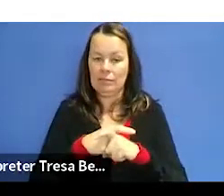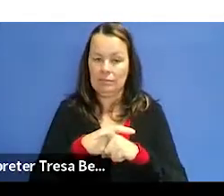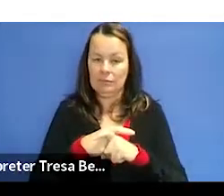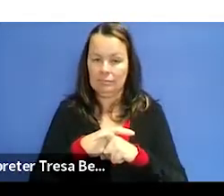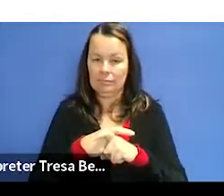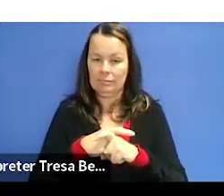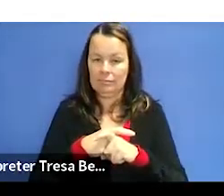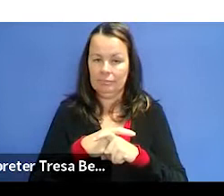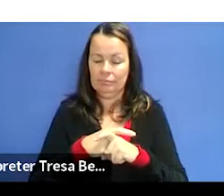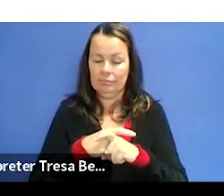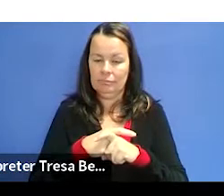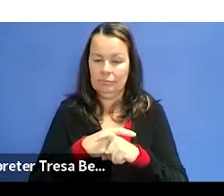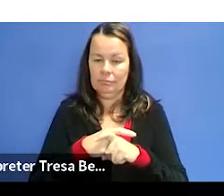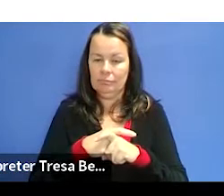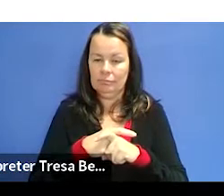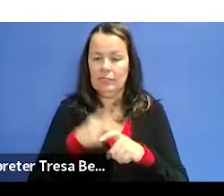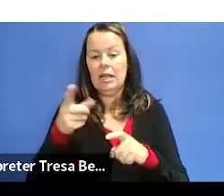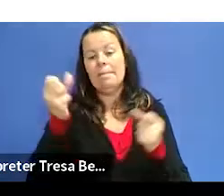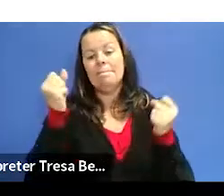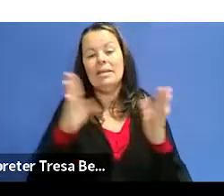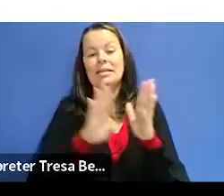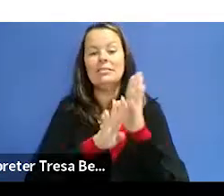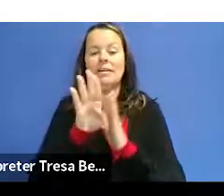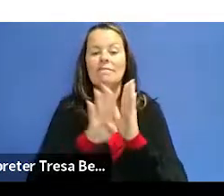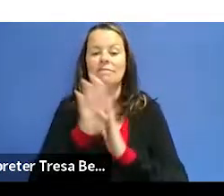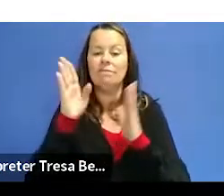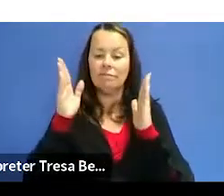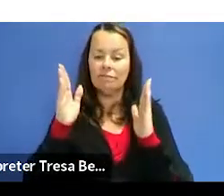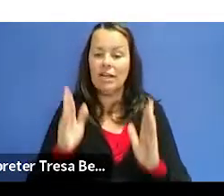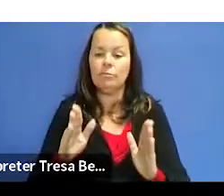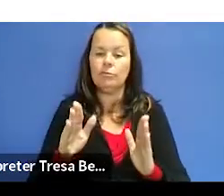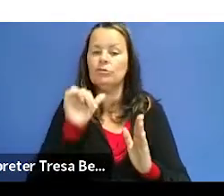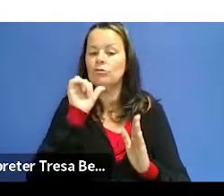A related issue is like many developers don't really implement semantic HTML very well.